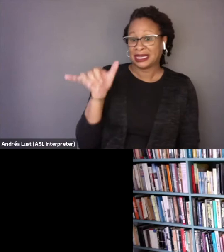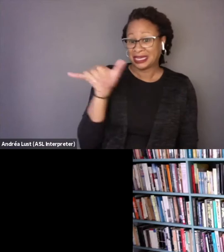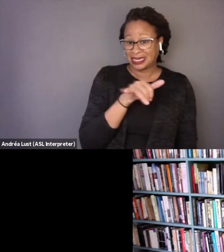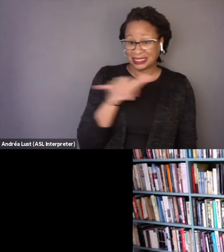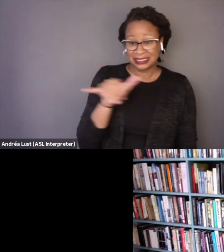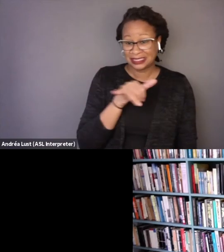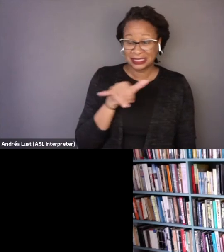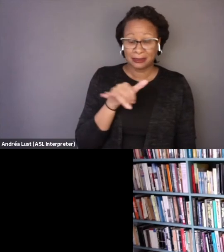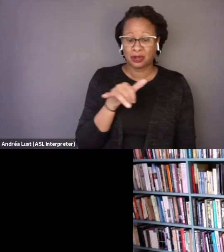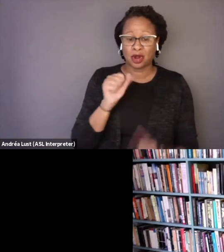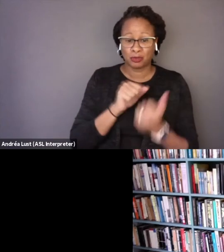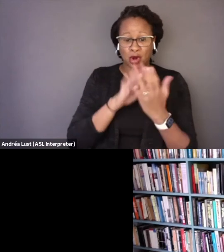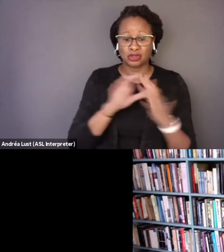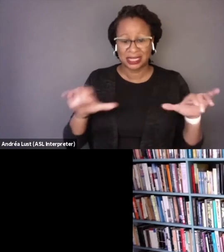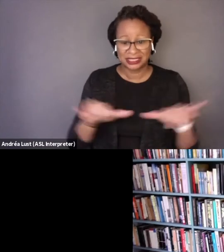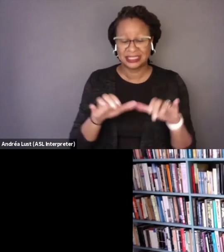which started with listening to them,.